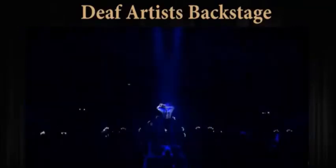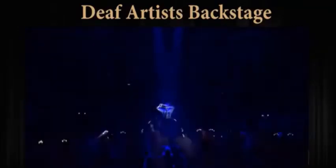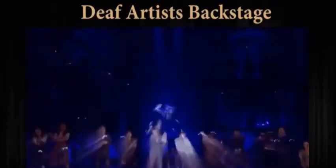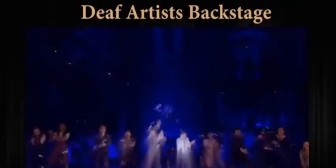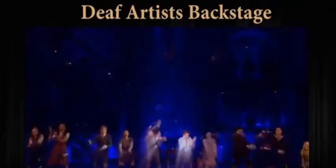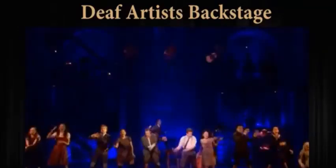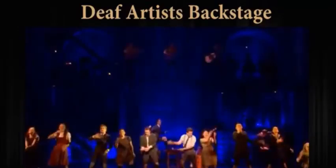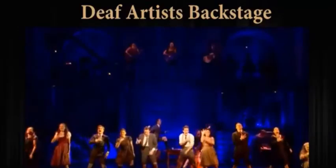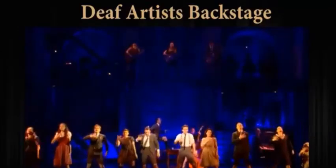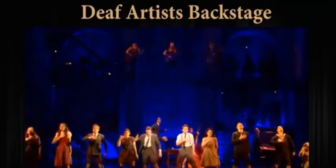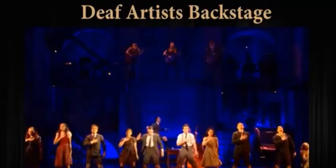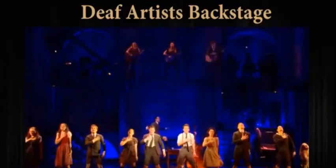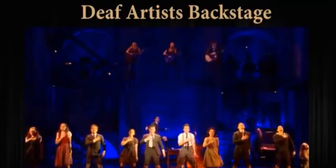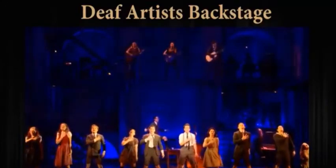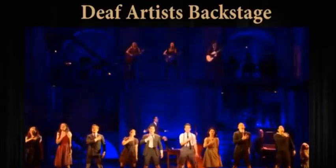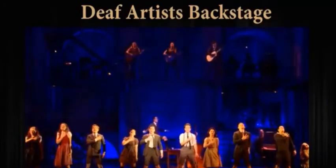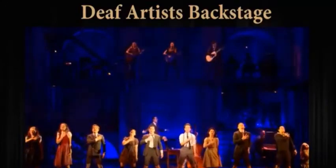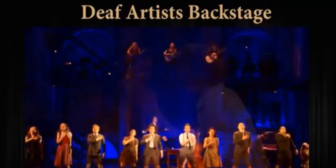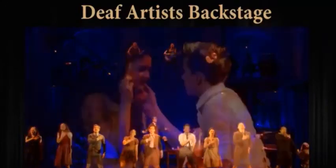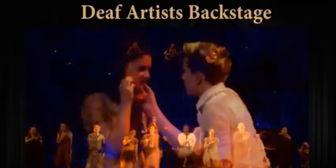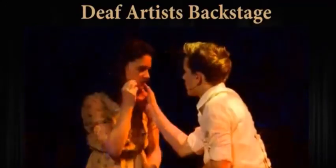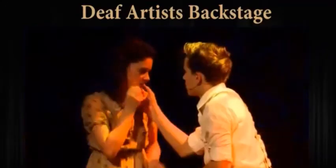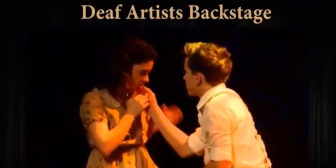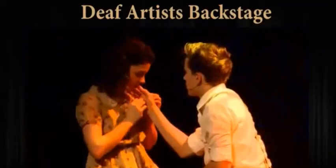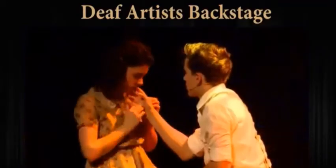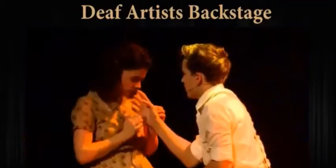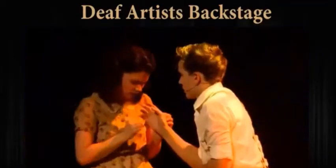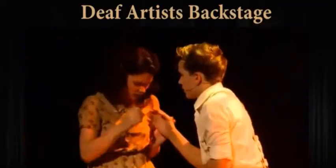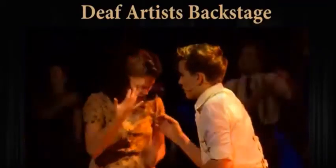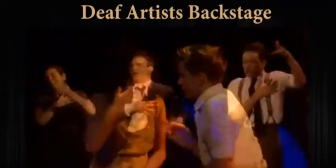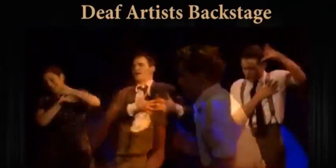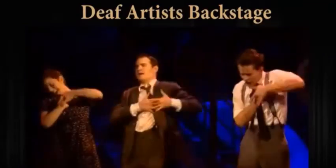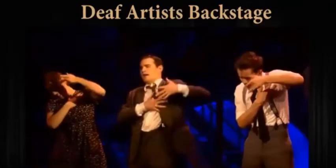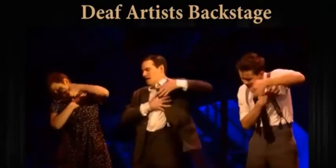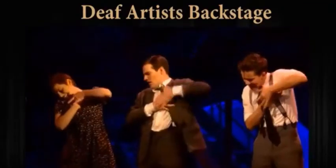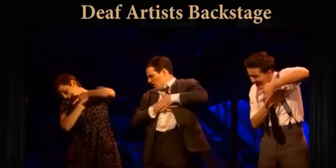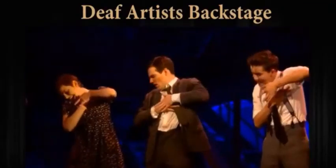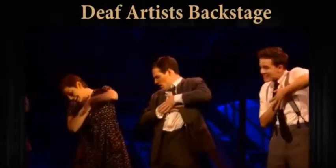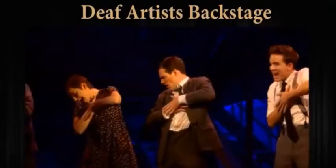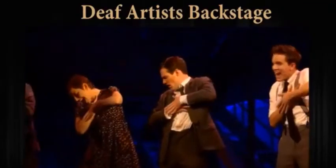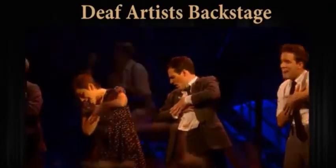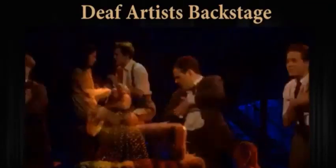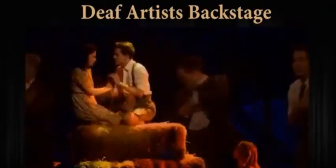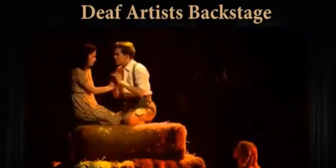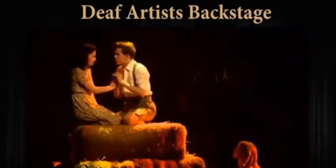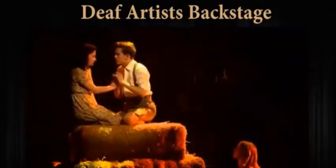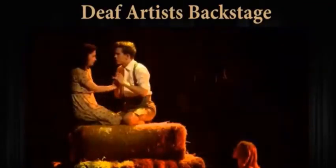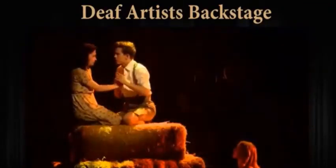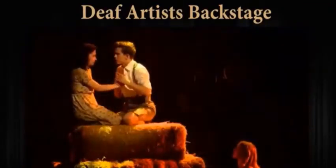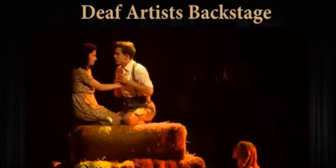("Touch Me")